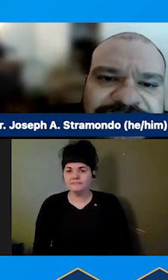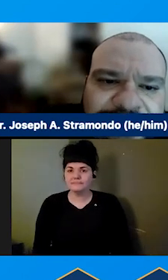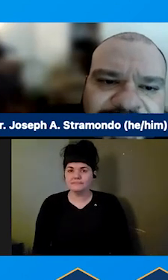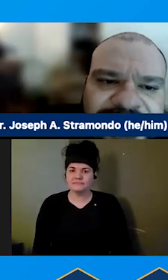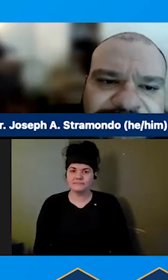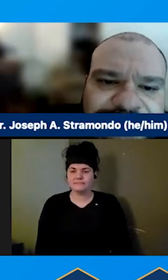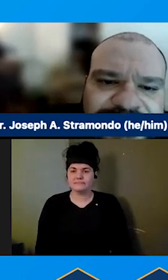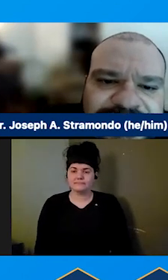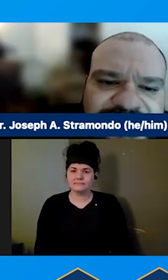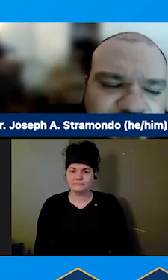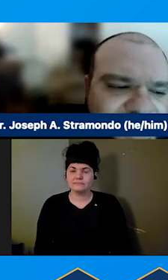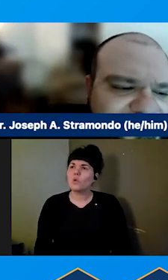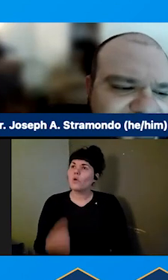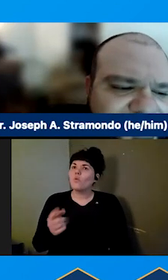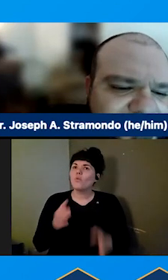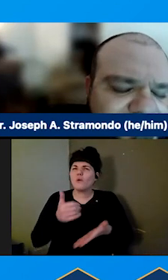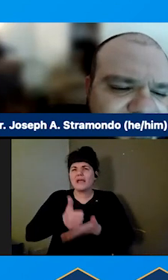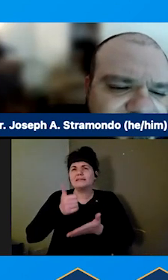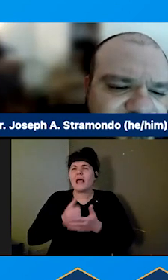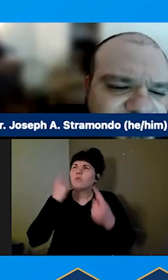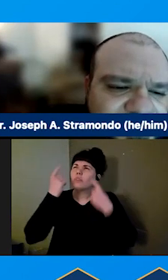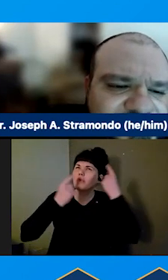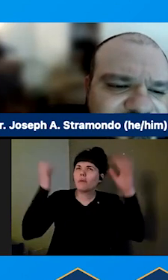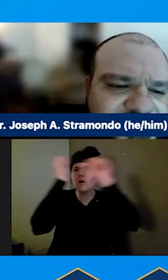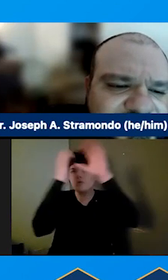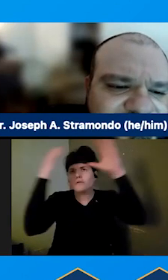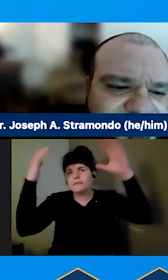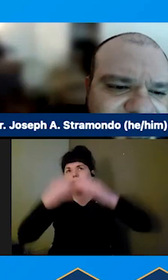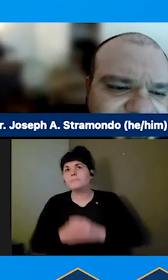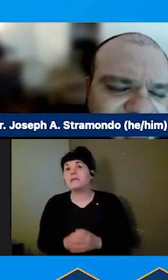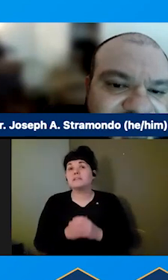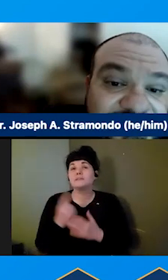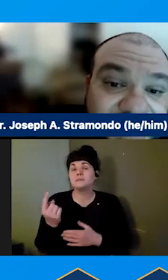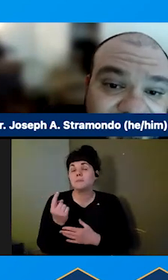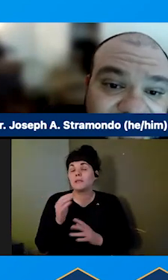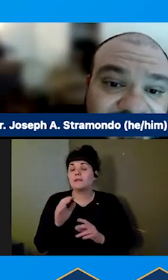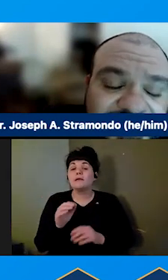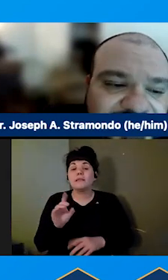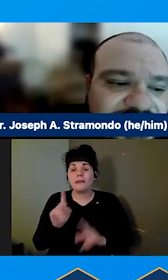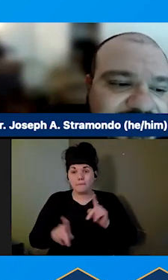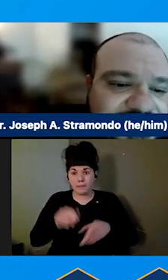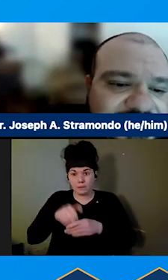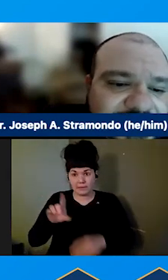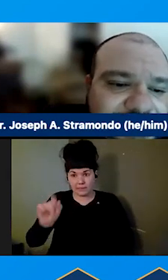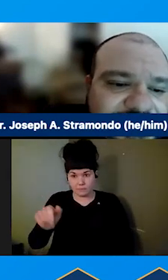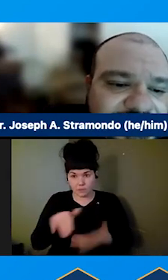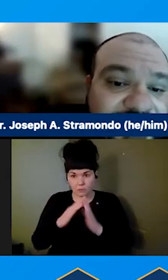way to think about it is what in the disability community